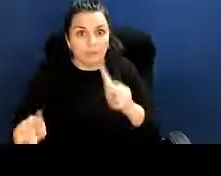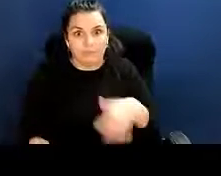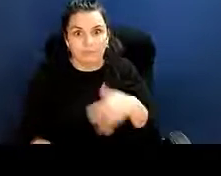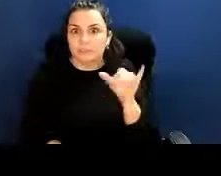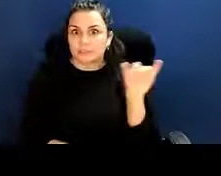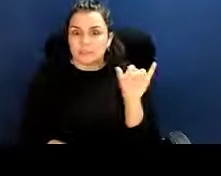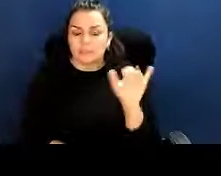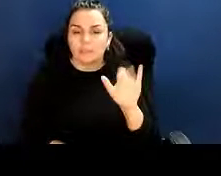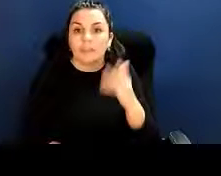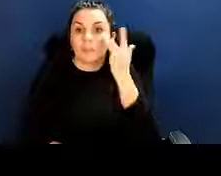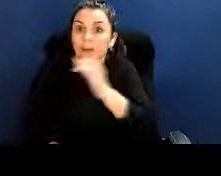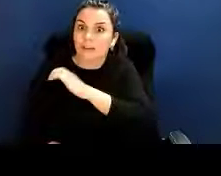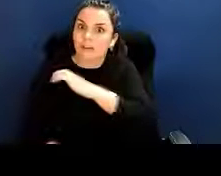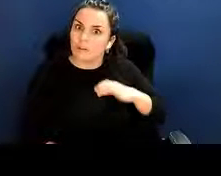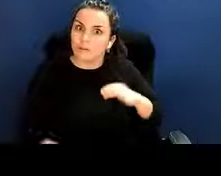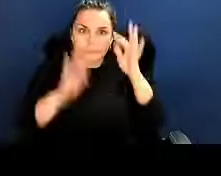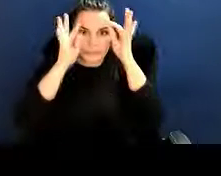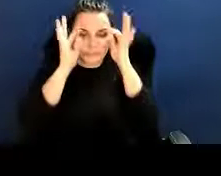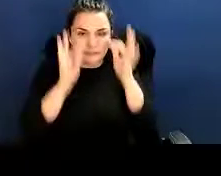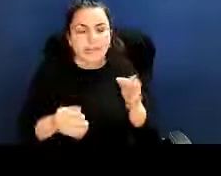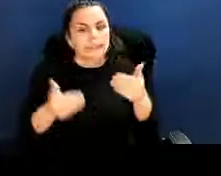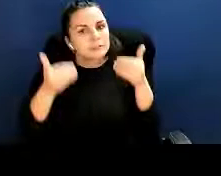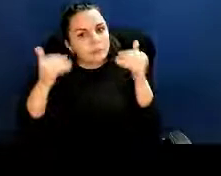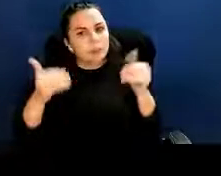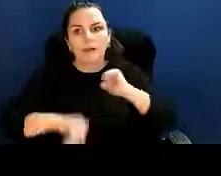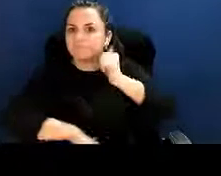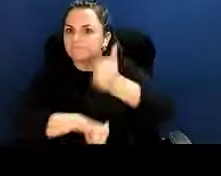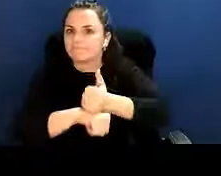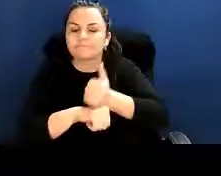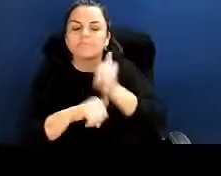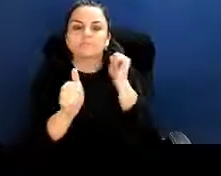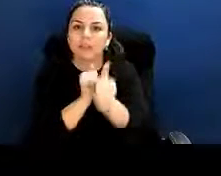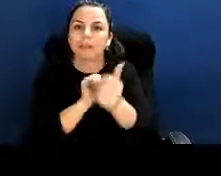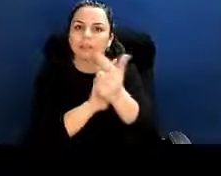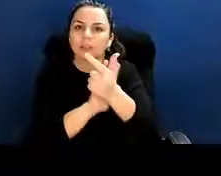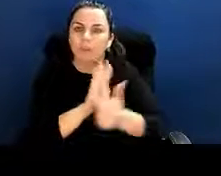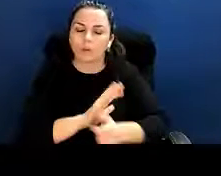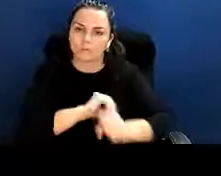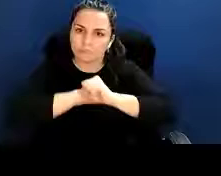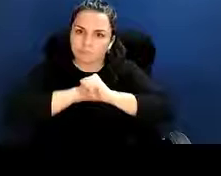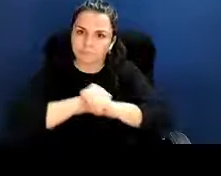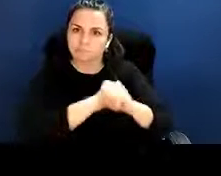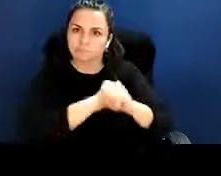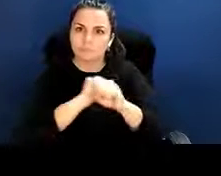Congress needed to act and decided to act at the time. So in the late '70s,